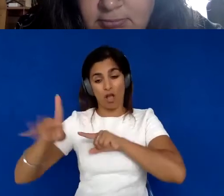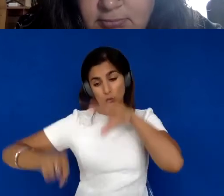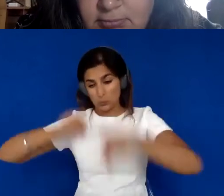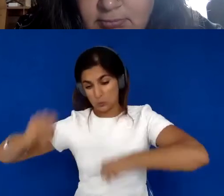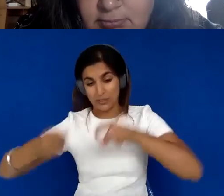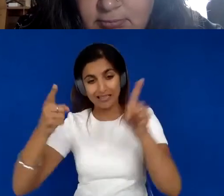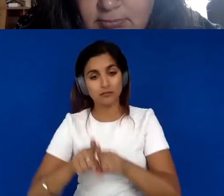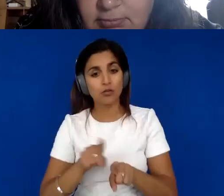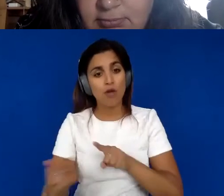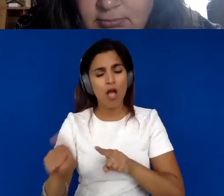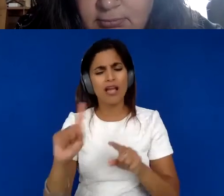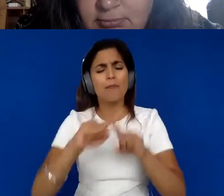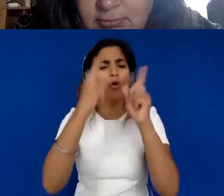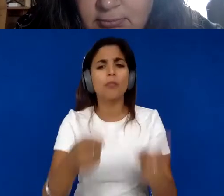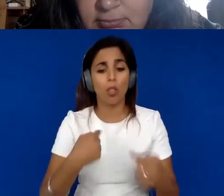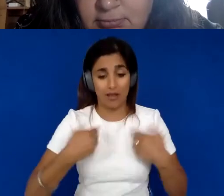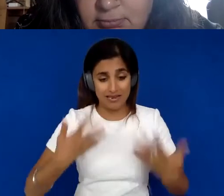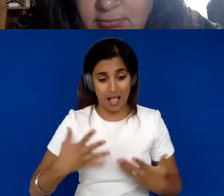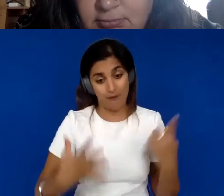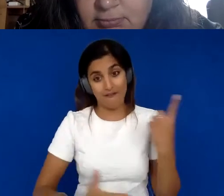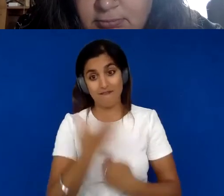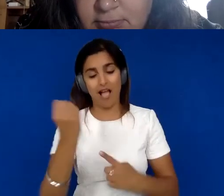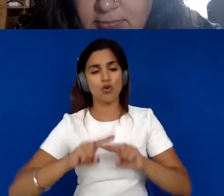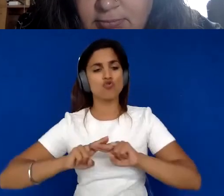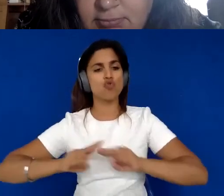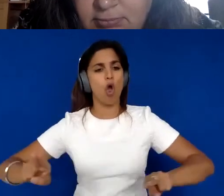some sort of like non colonial non Western form of training and science